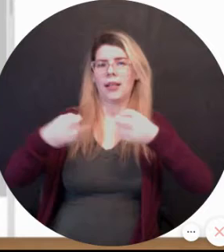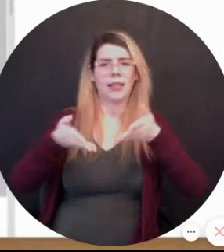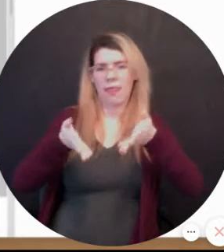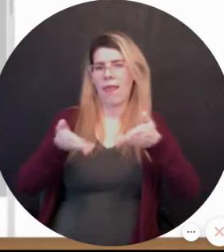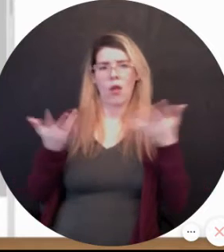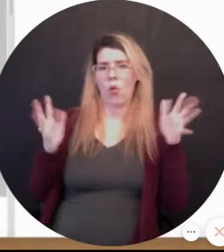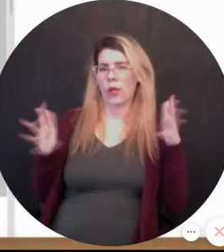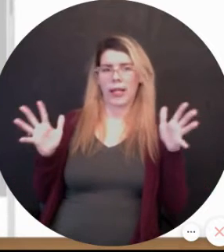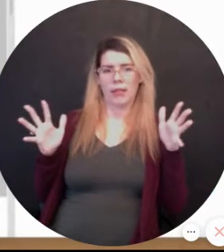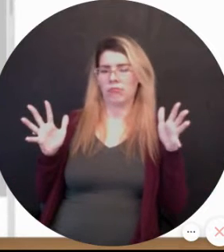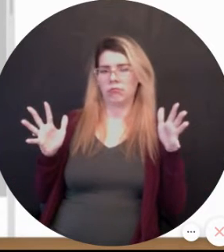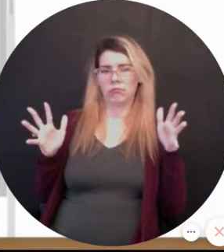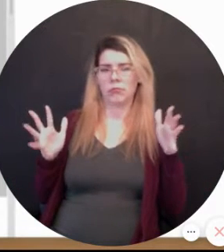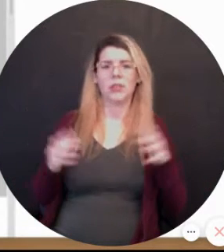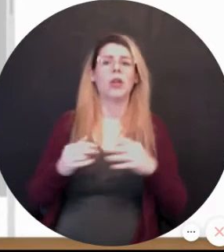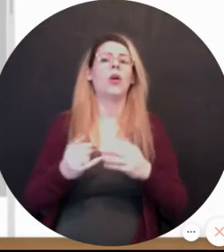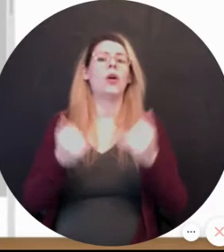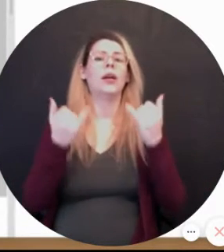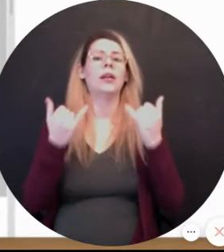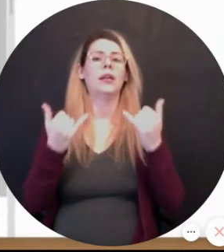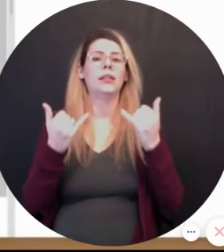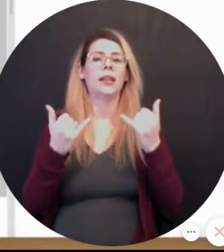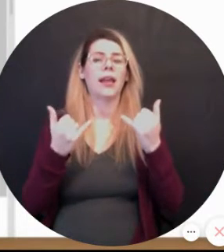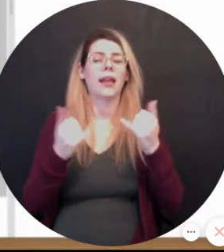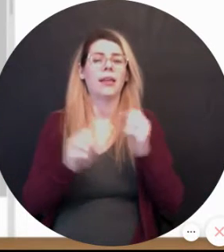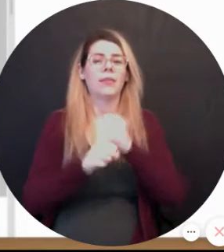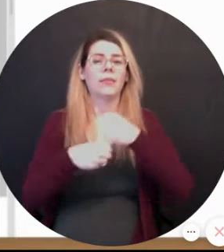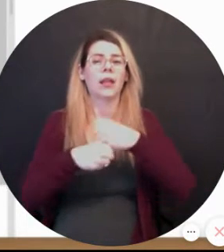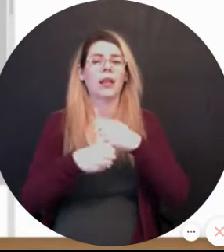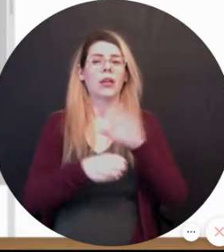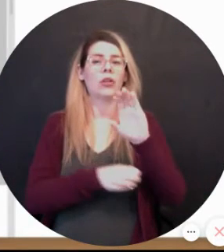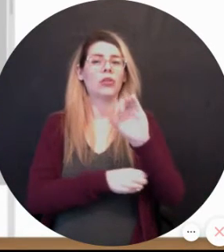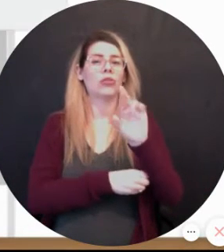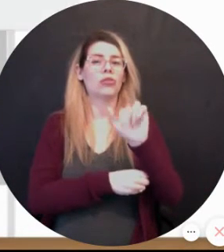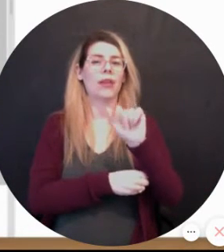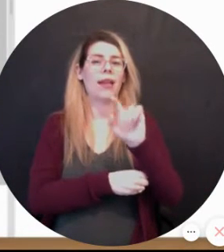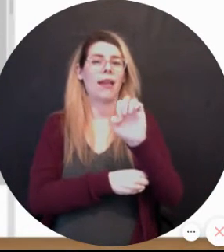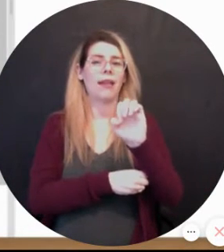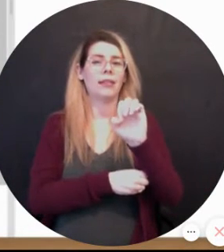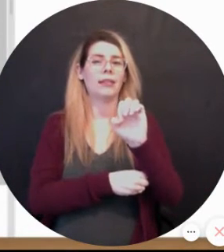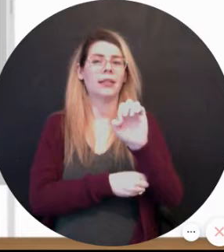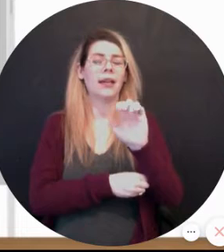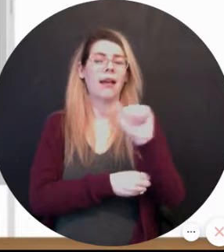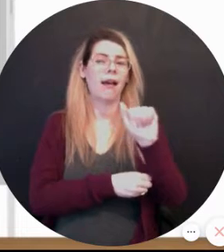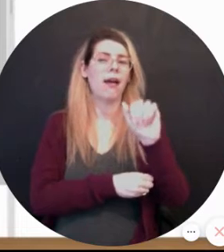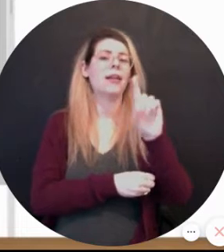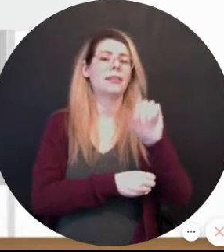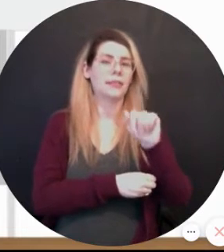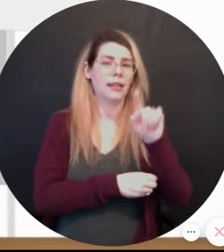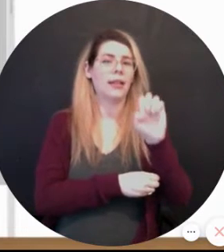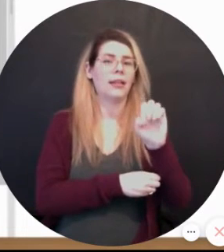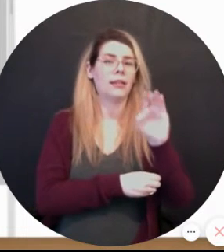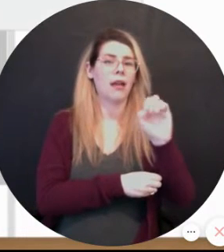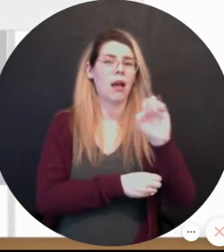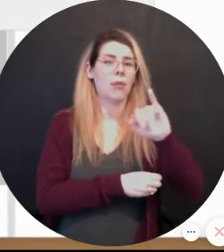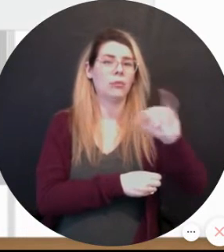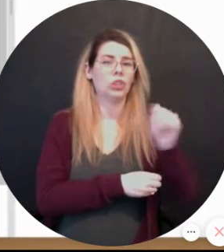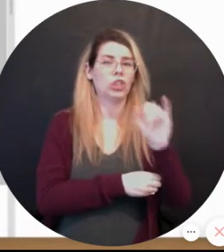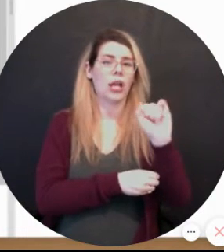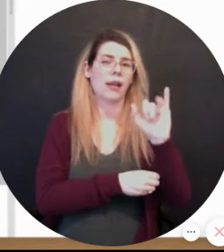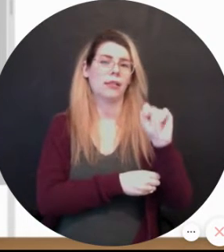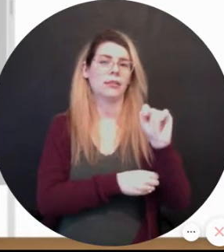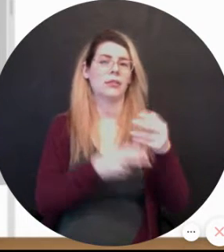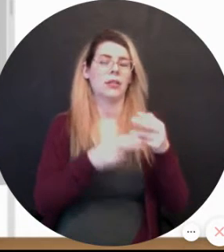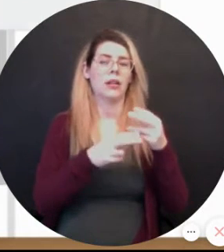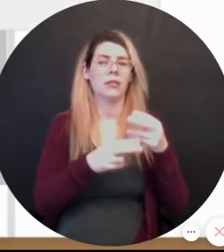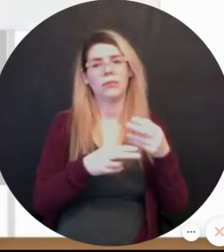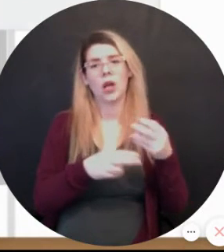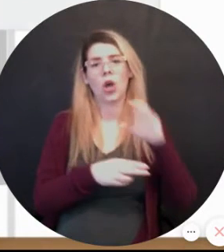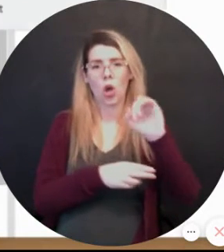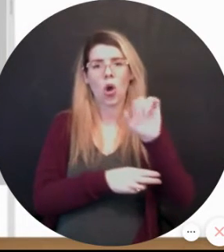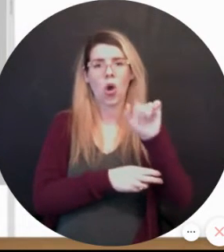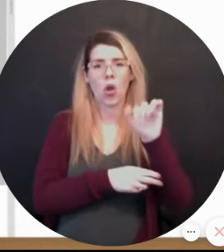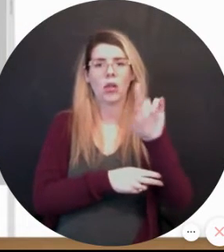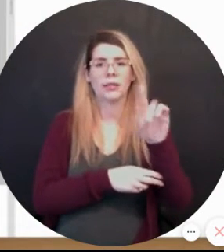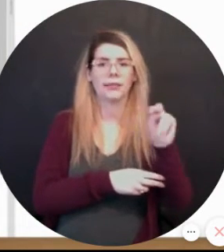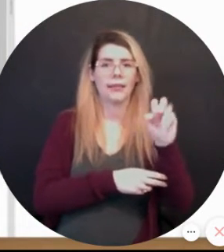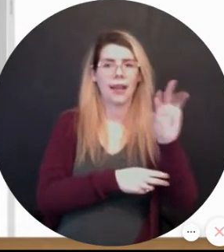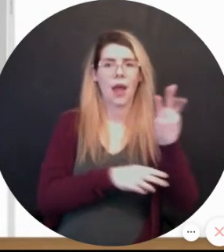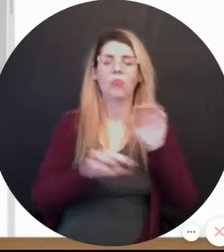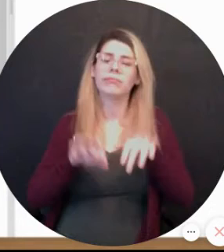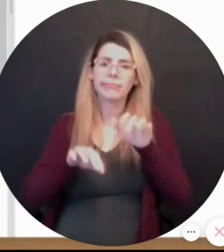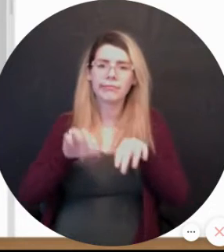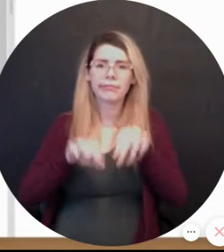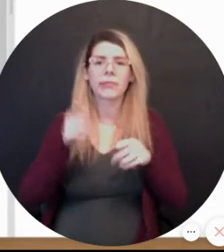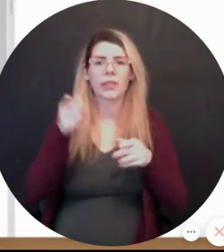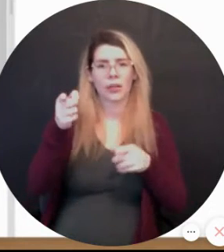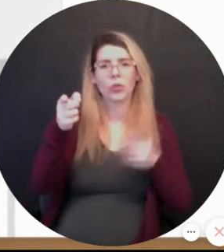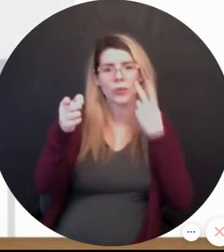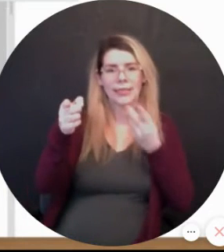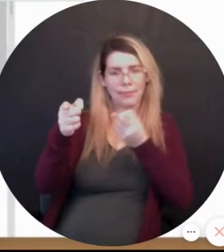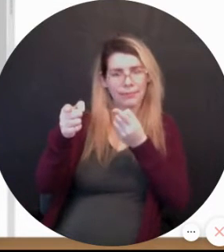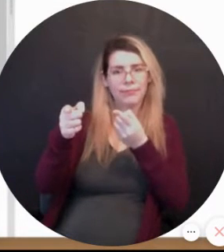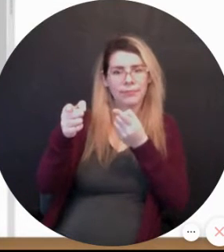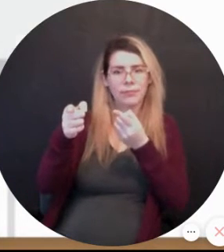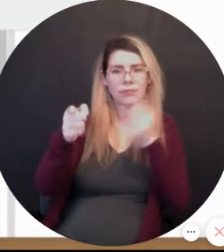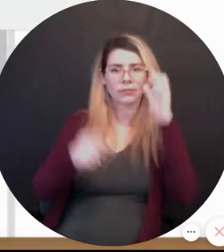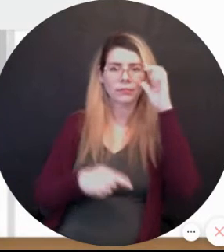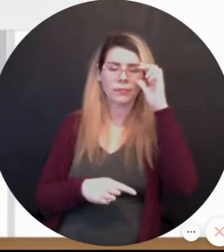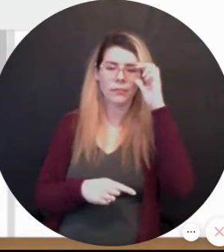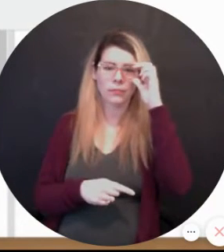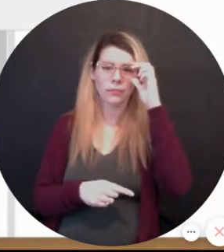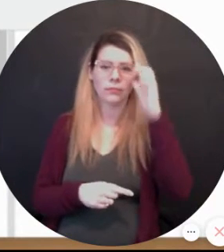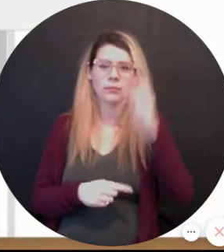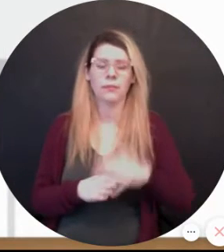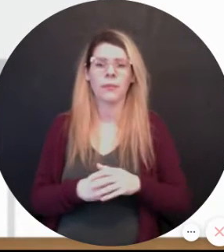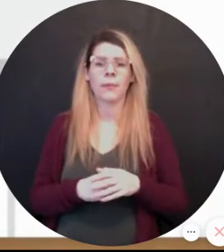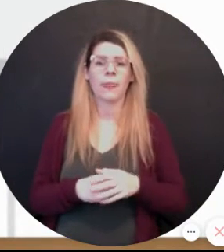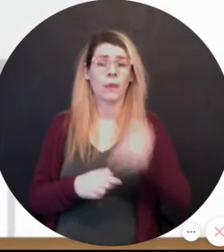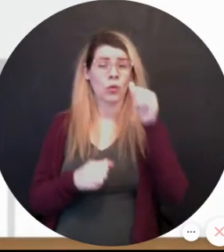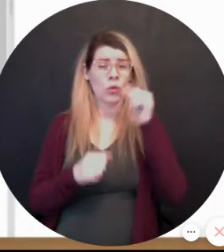a date object called Now. So start with var now = new Date ; Remember, that you document